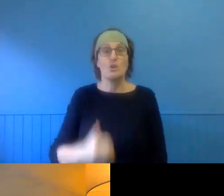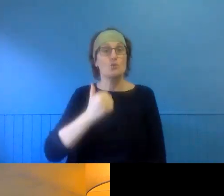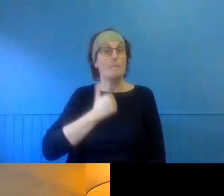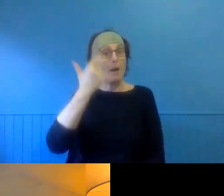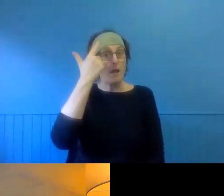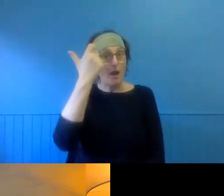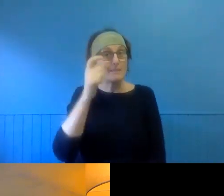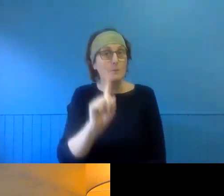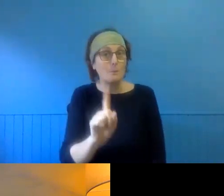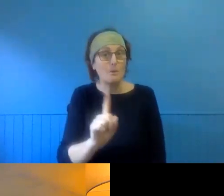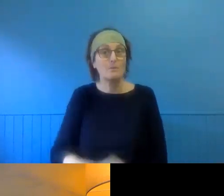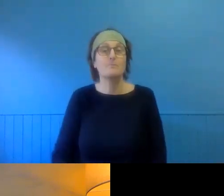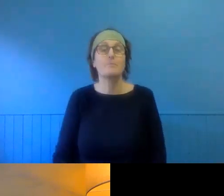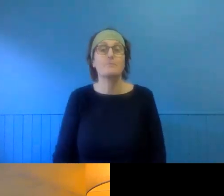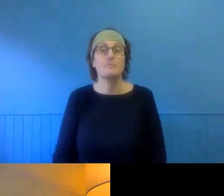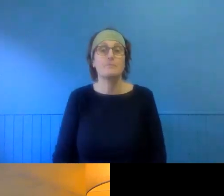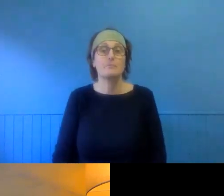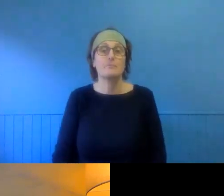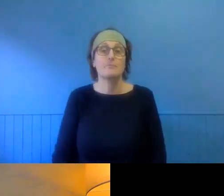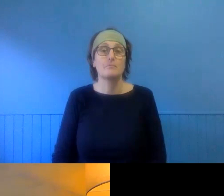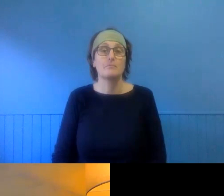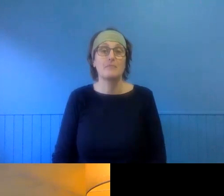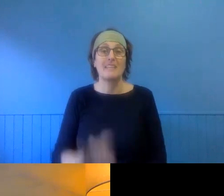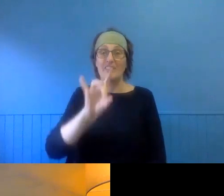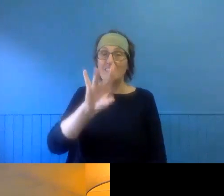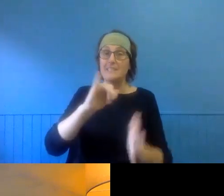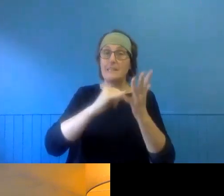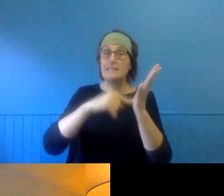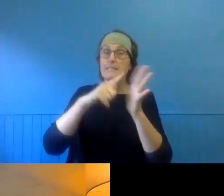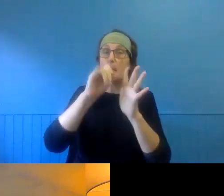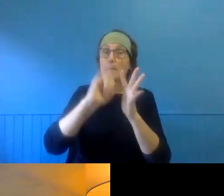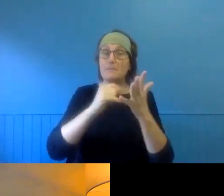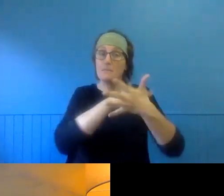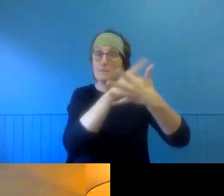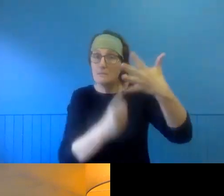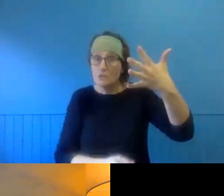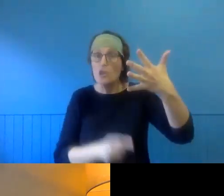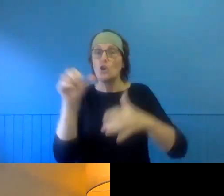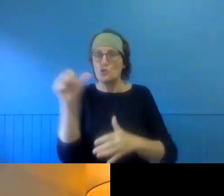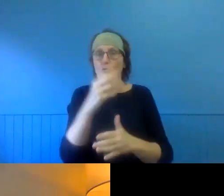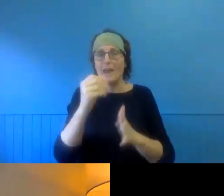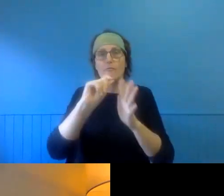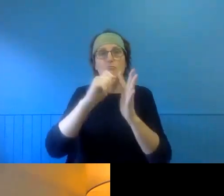that these 10 steps should be protocols around protecting